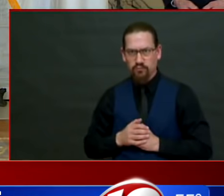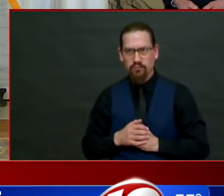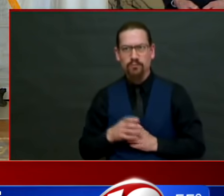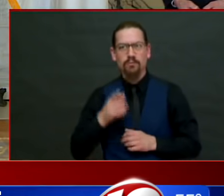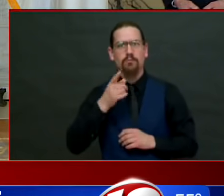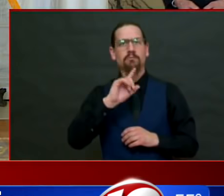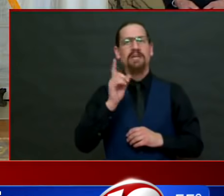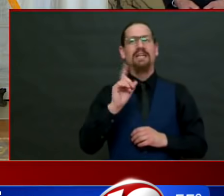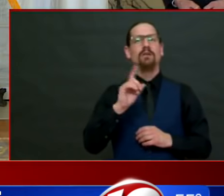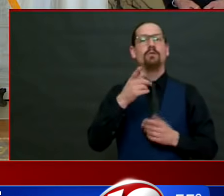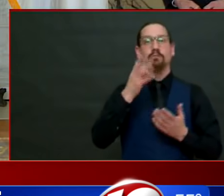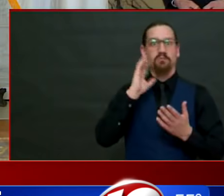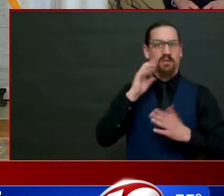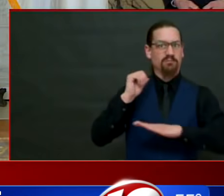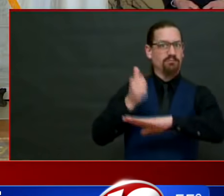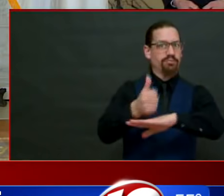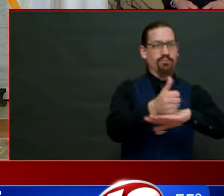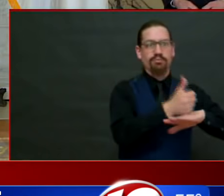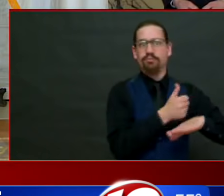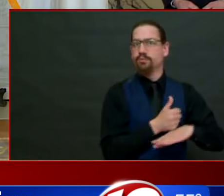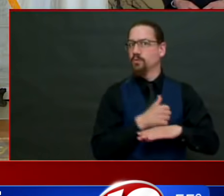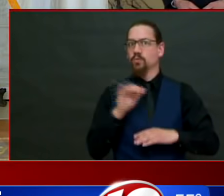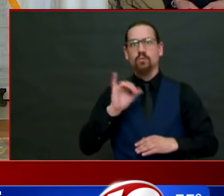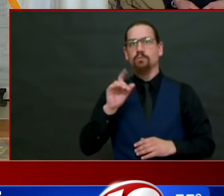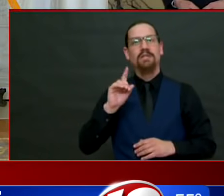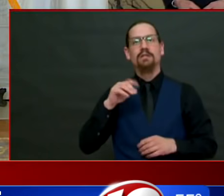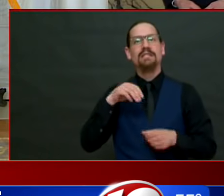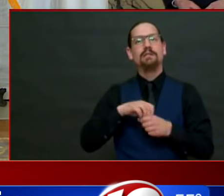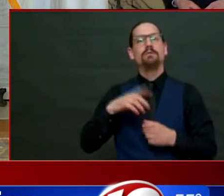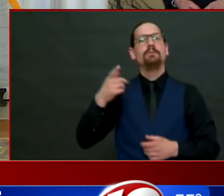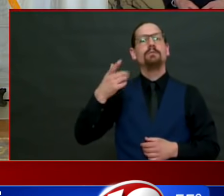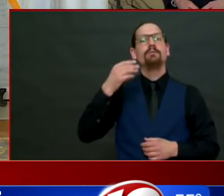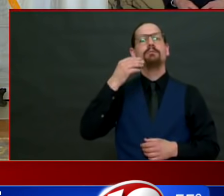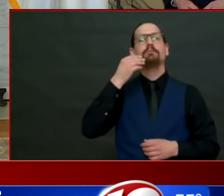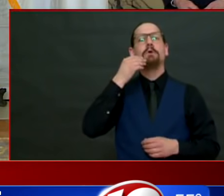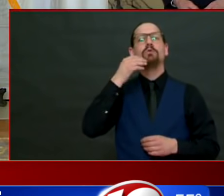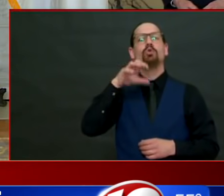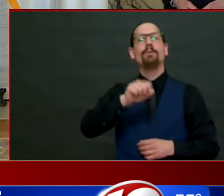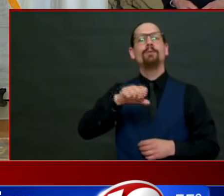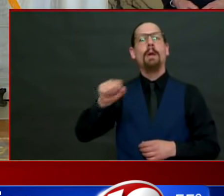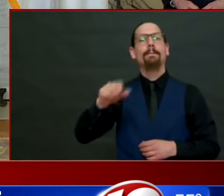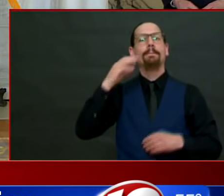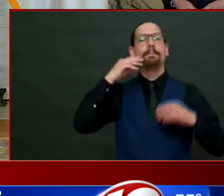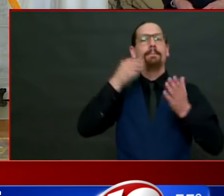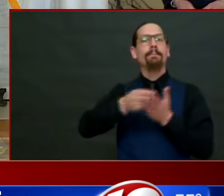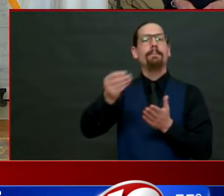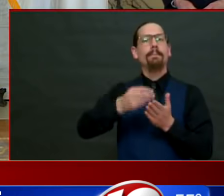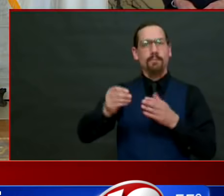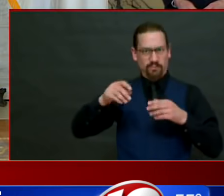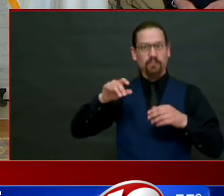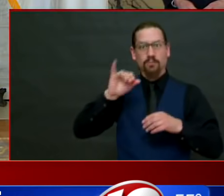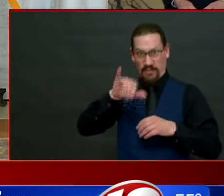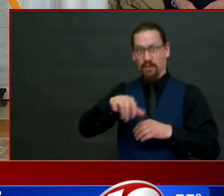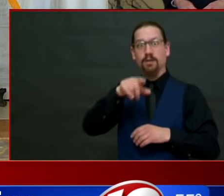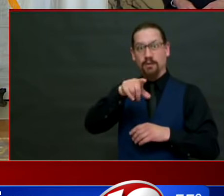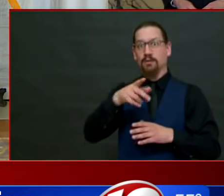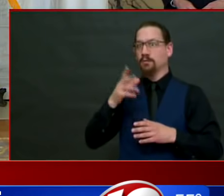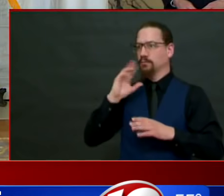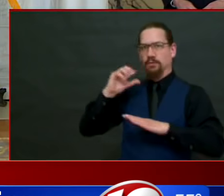WEEK, THESE TESTS WERE ONLY AVAILABLE FOR EMPLOYEES AT THE FOUR STOP & SHOP LOCATIONS. THAT WAS A PILOT.